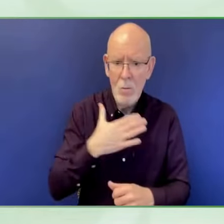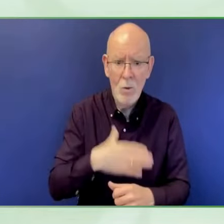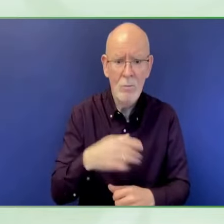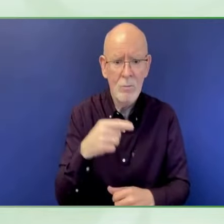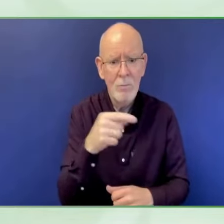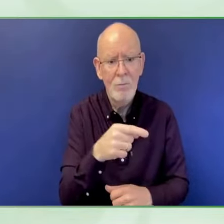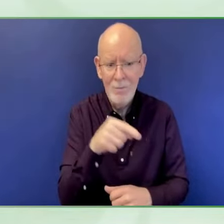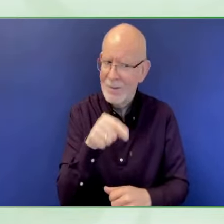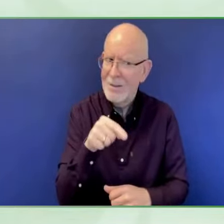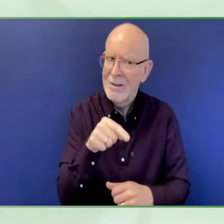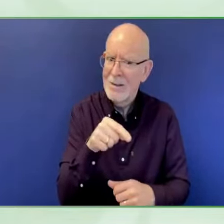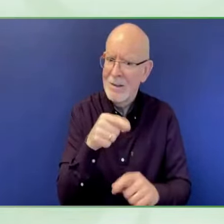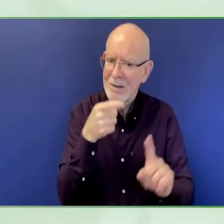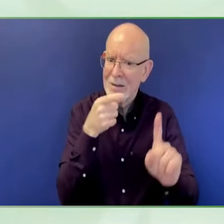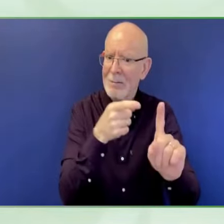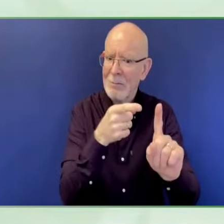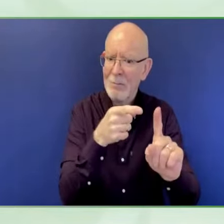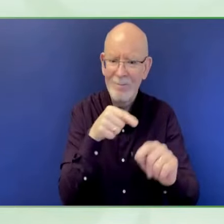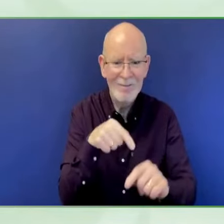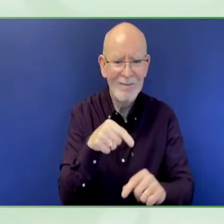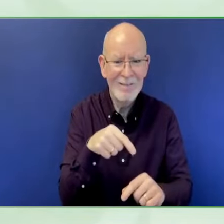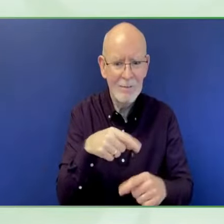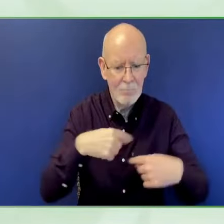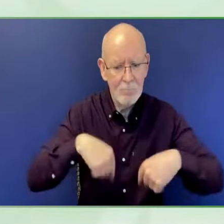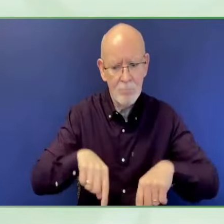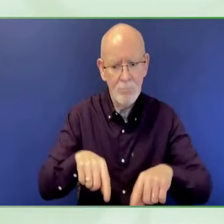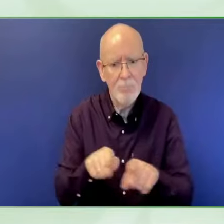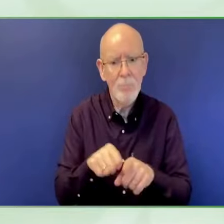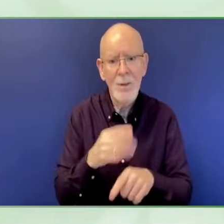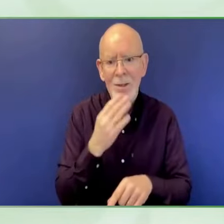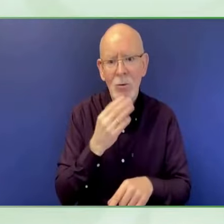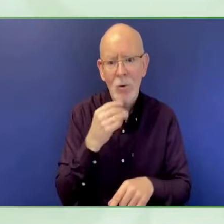would like to turn to Ludmila now.